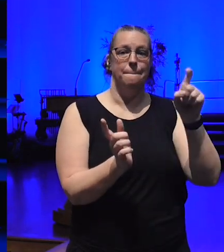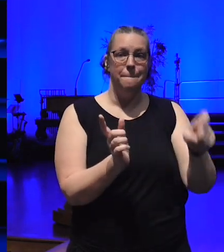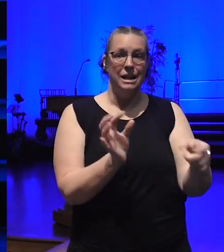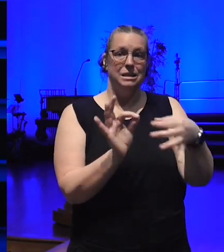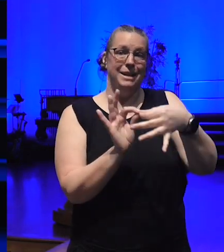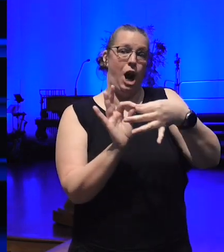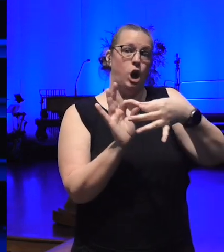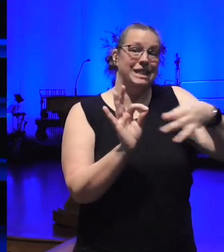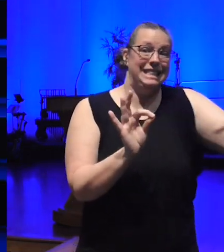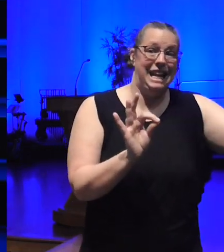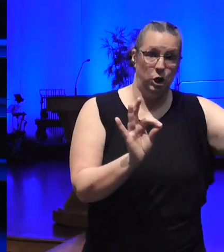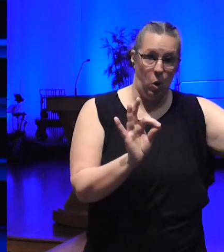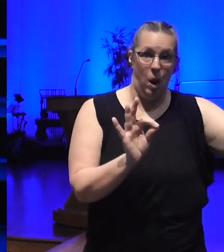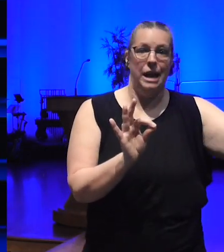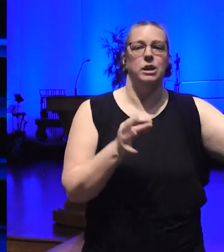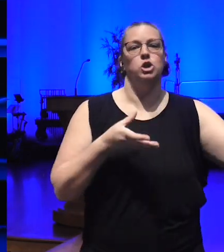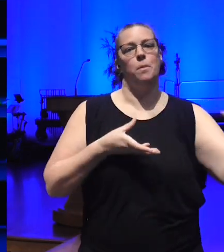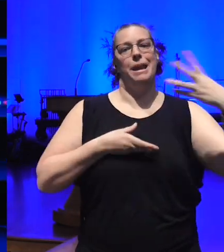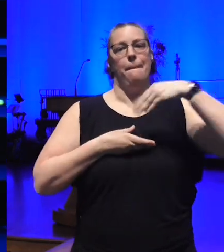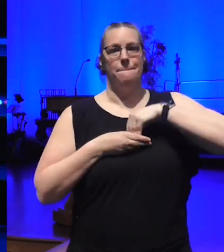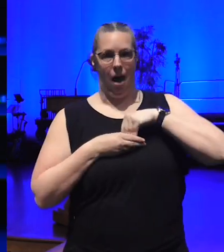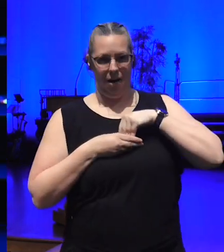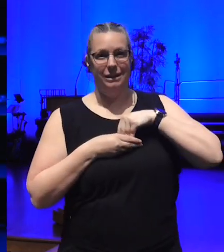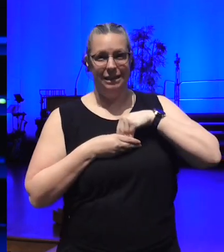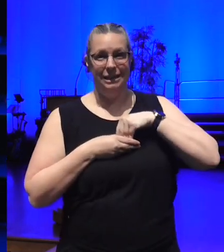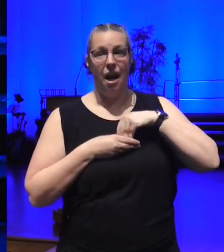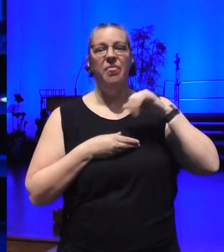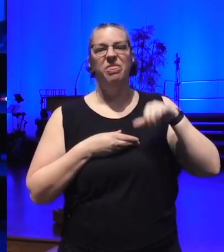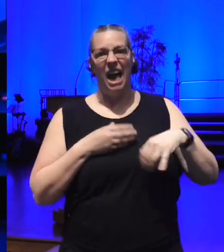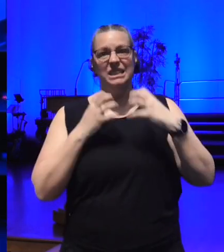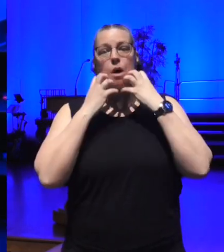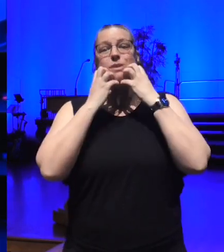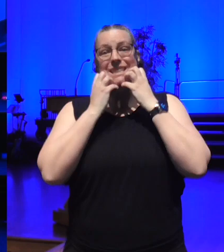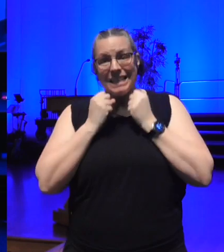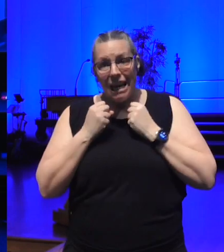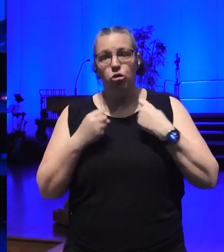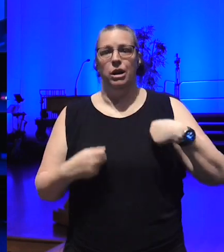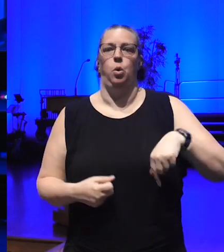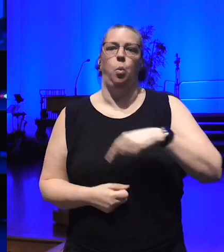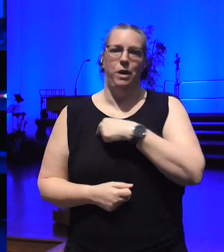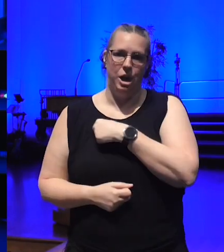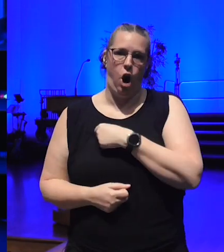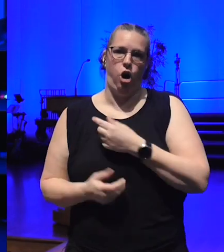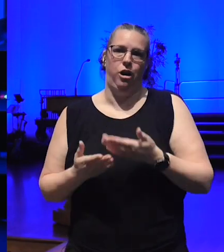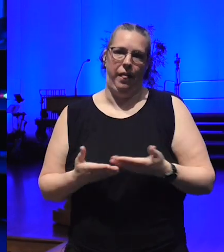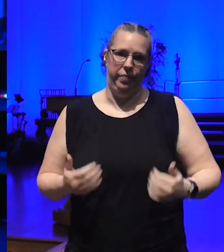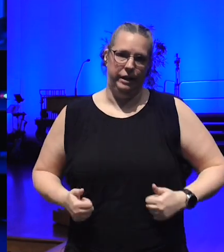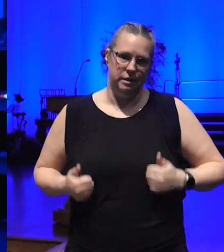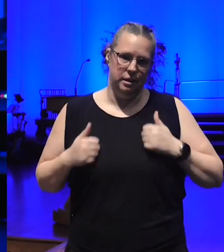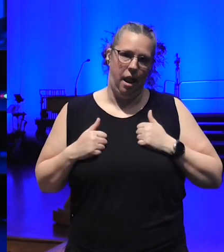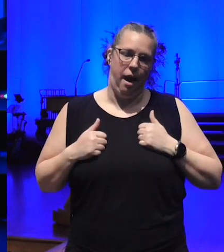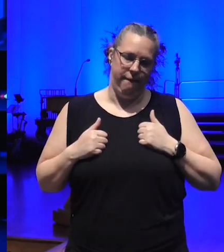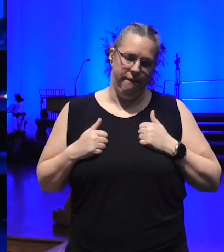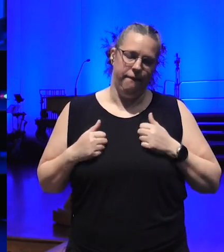fully embodied that's how sacred and important we are in this thing called life the meaning of